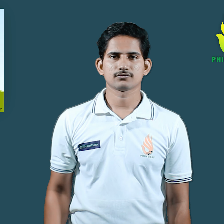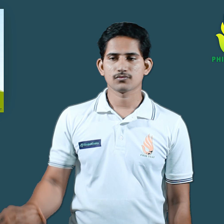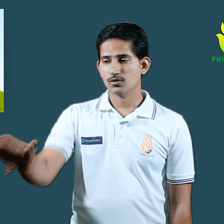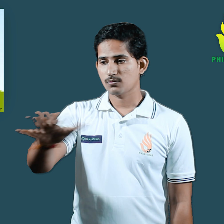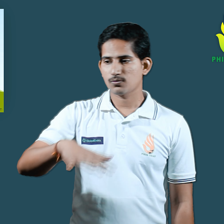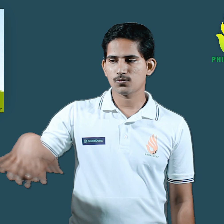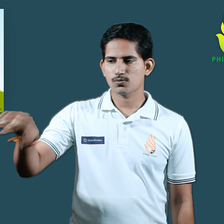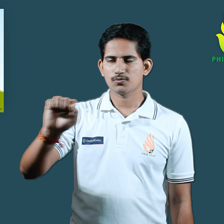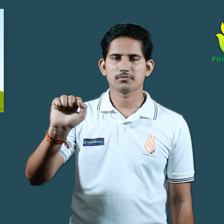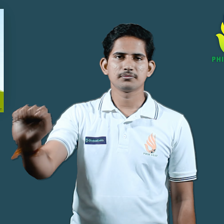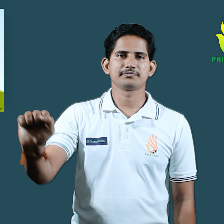Their